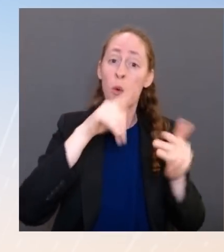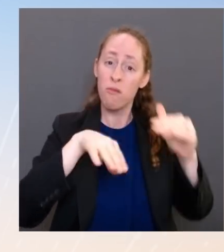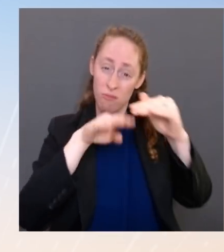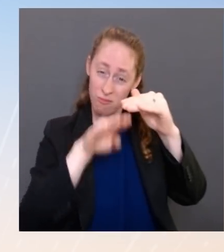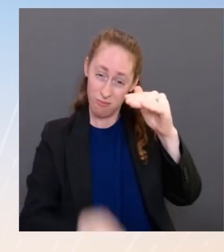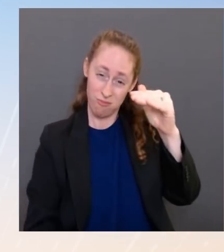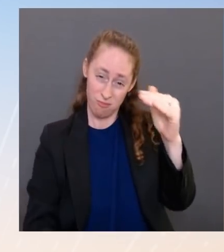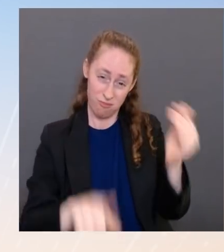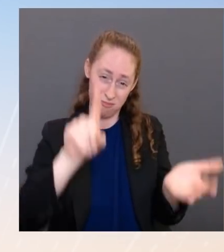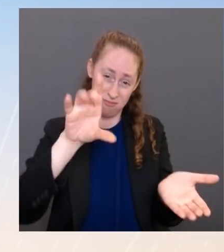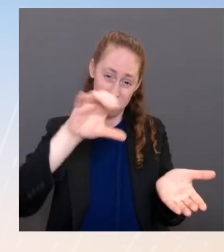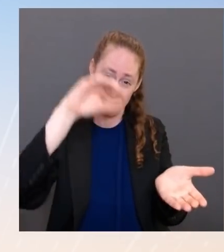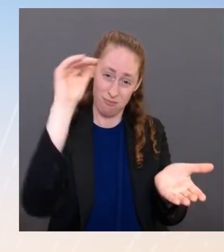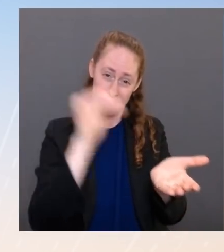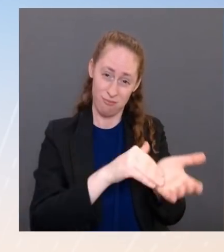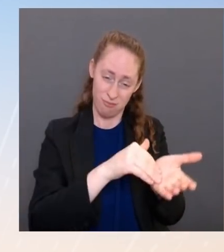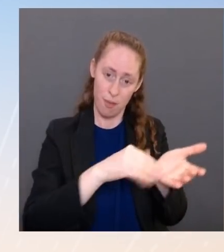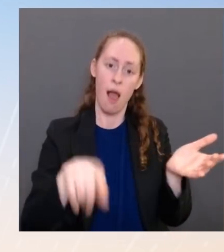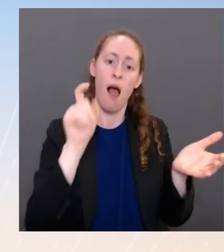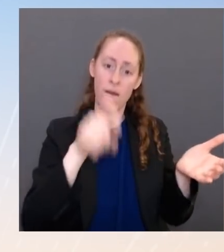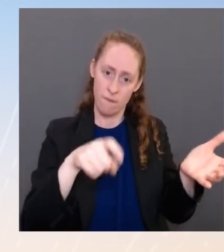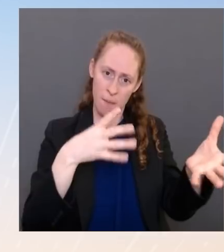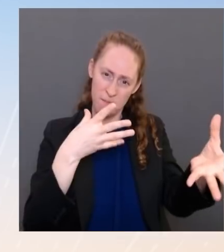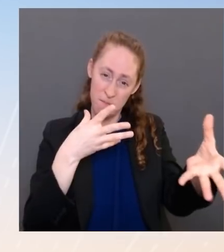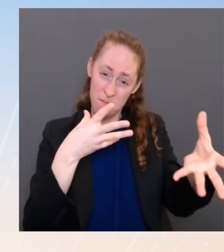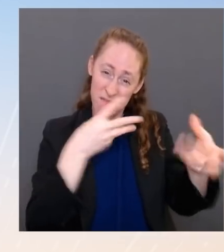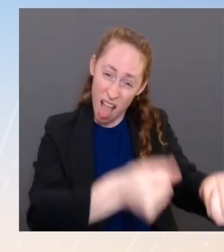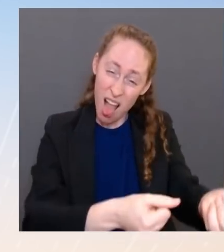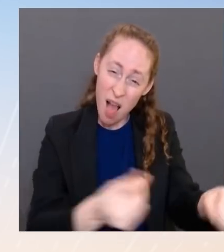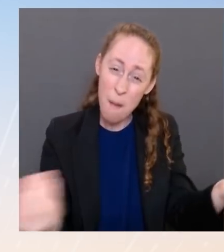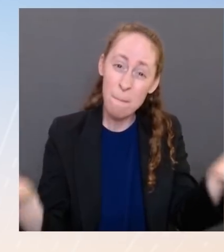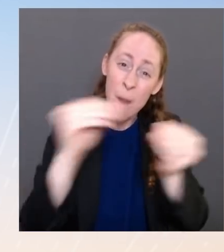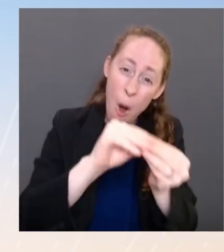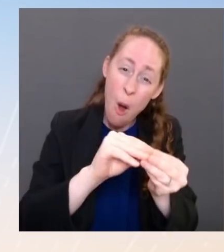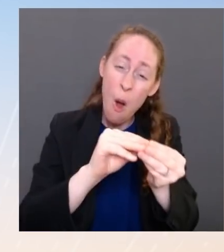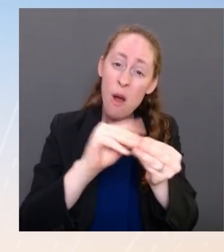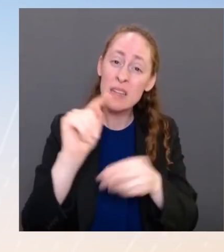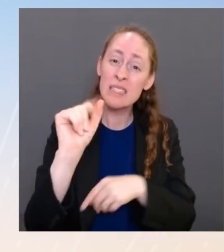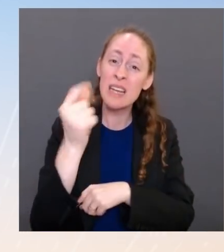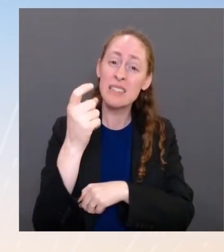"get rid of" -- Medicare and Social Security, something people over 70 in this country rely on.